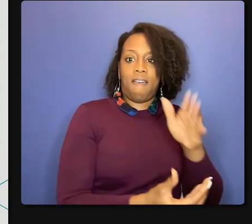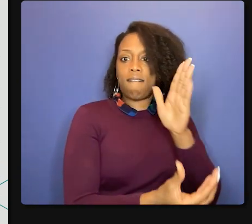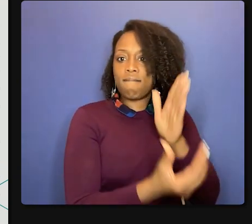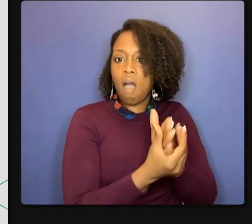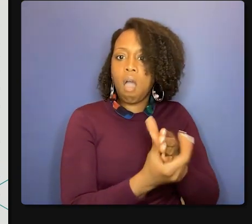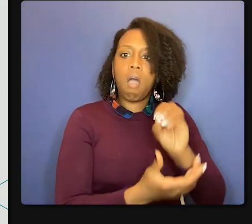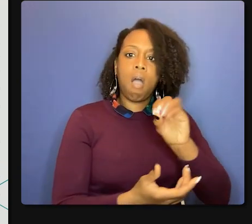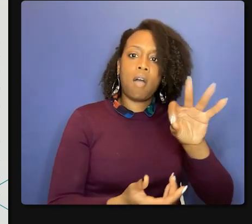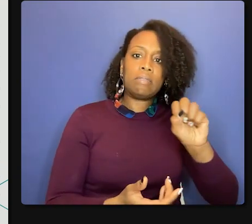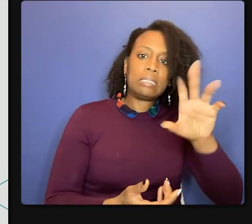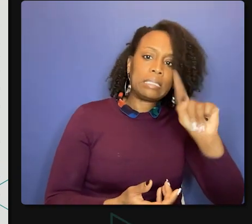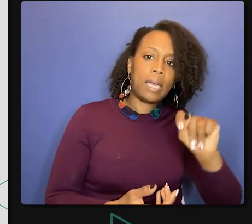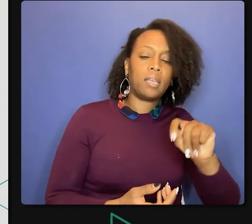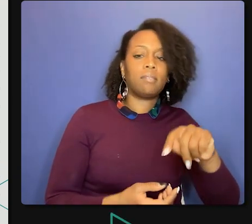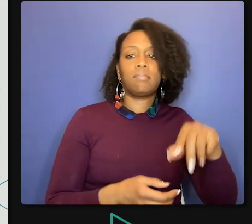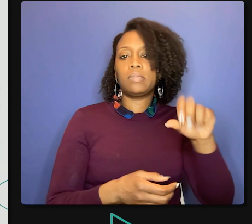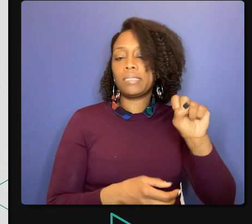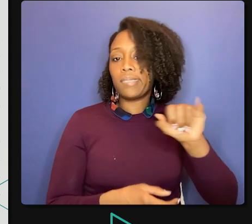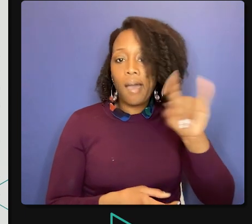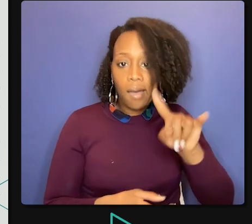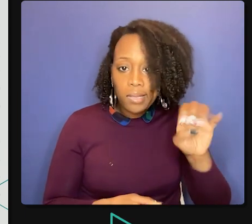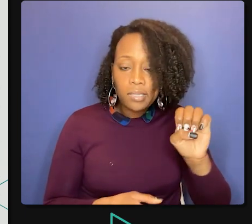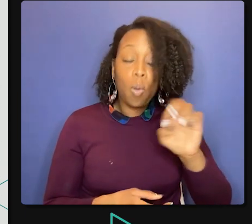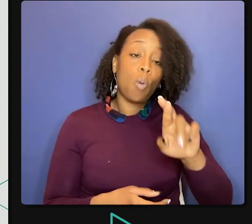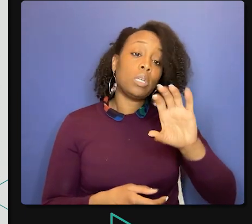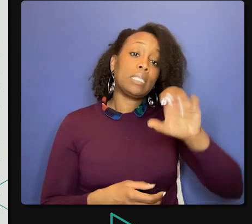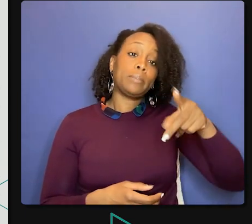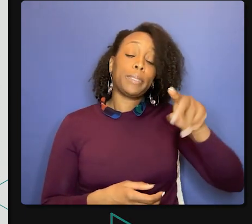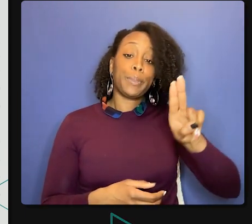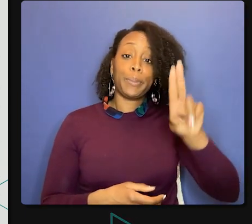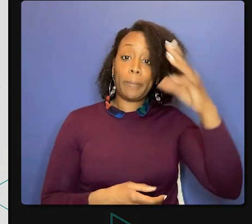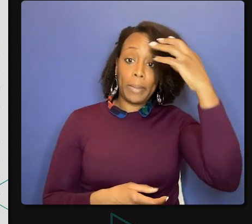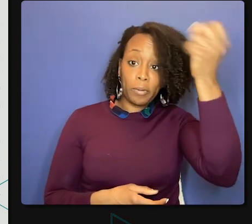which is a file, an offset and a size or it could be CPU memory